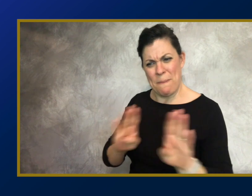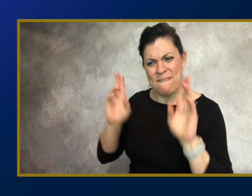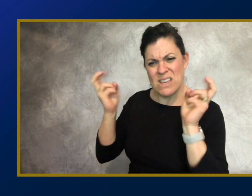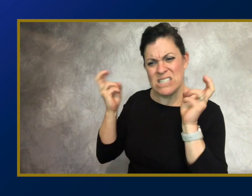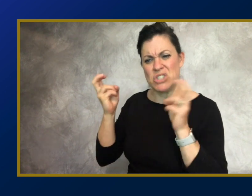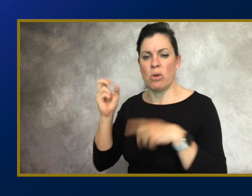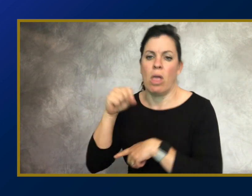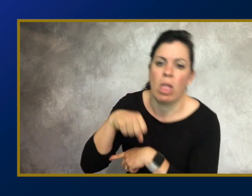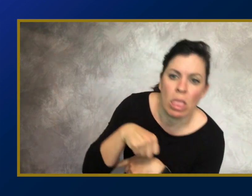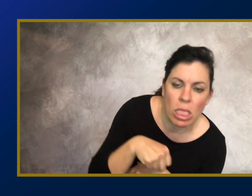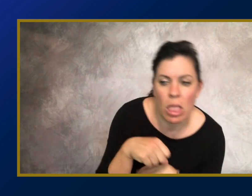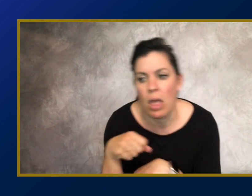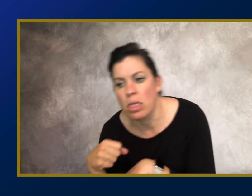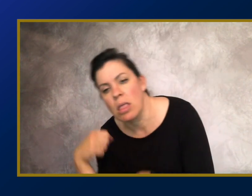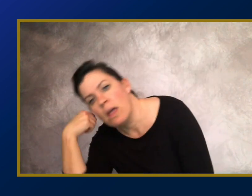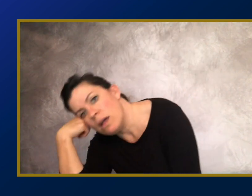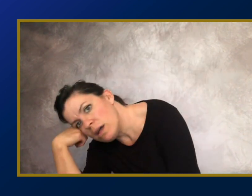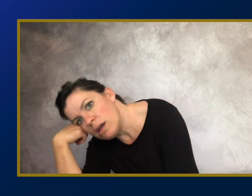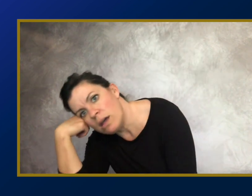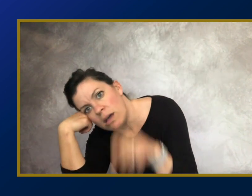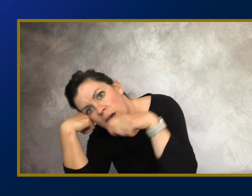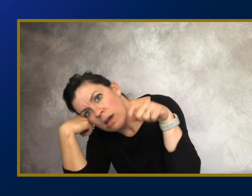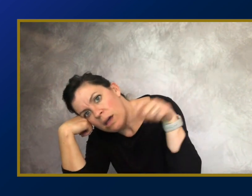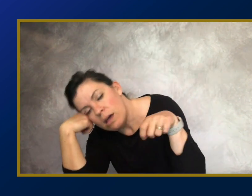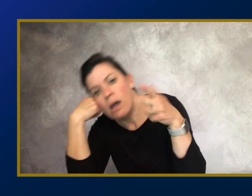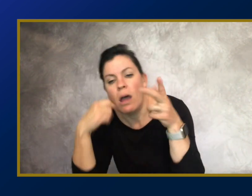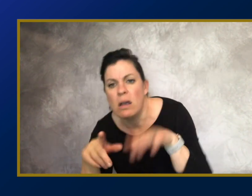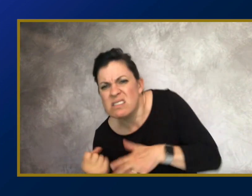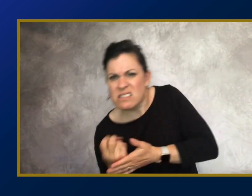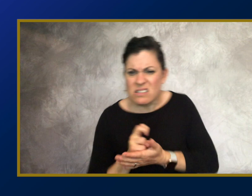their desk writing, we might think it's a behavior issue. But we really need to step back and take